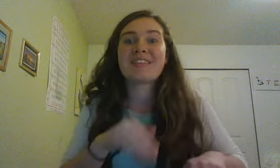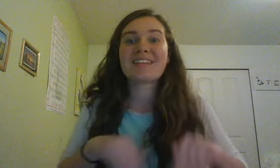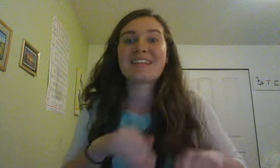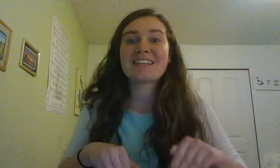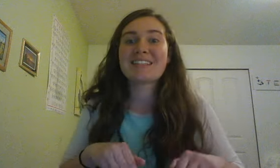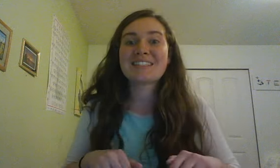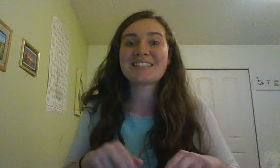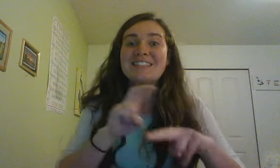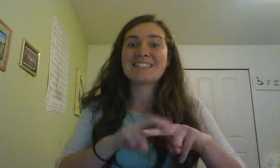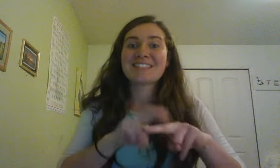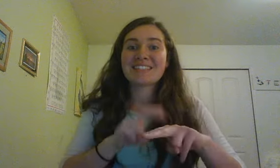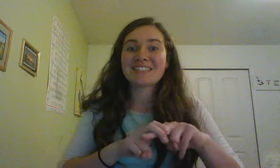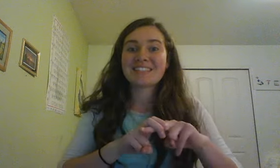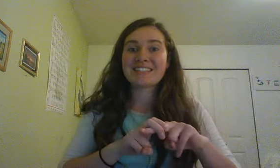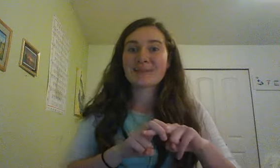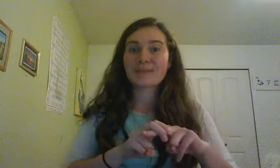They walked in and sat at the table.